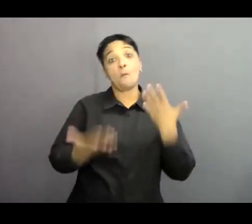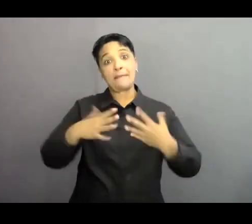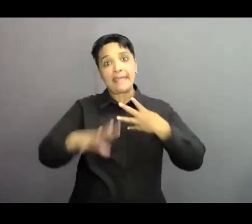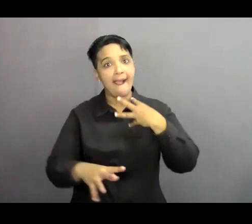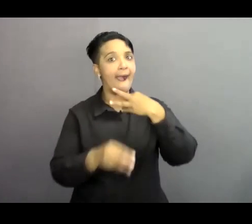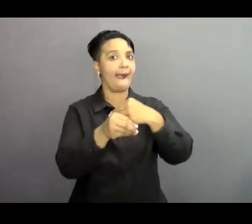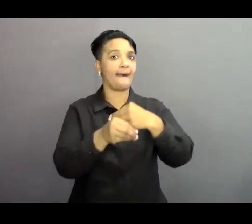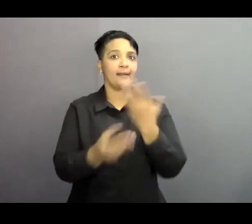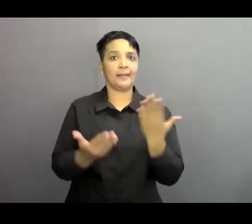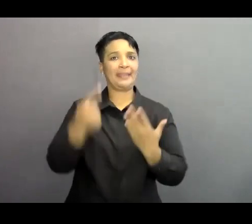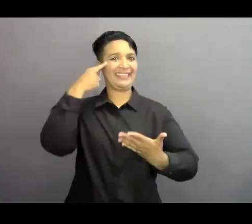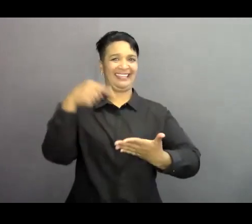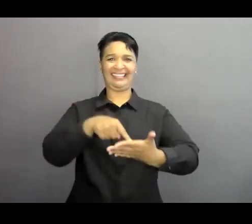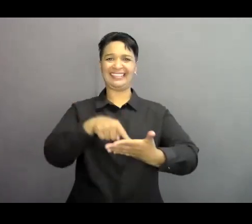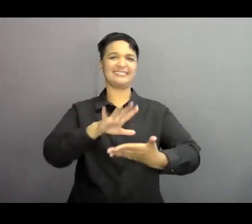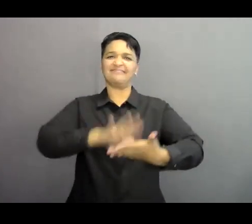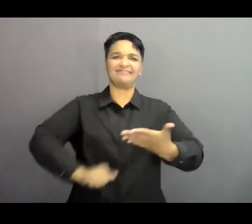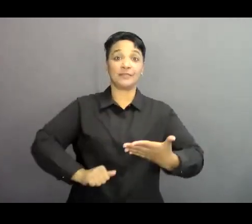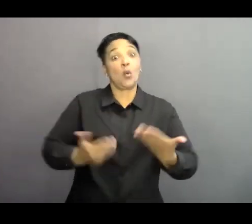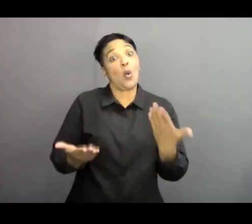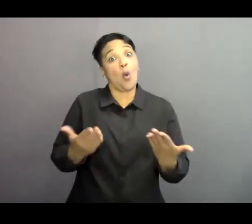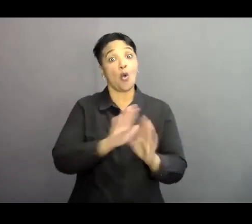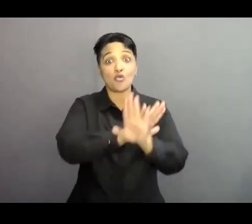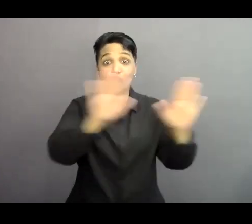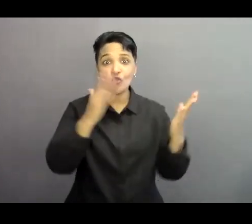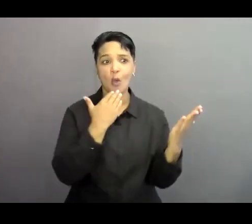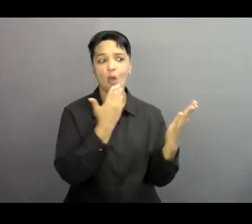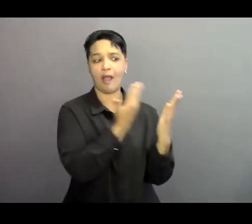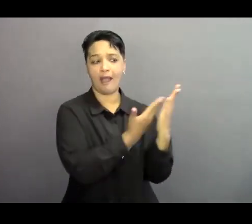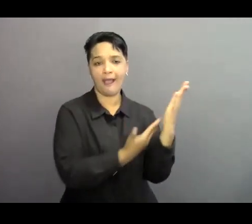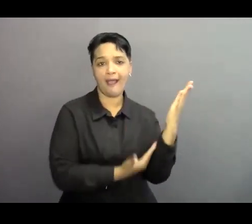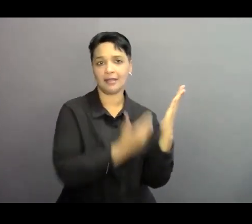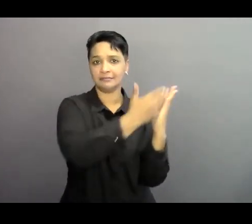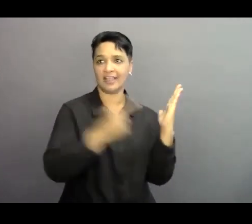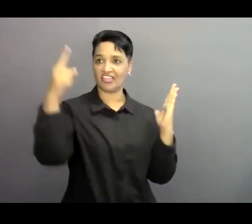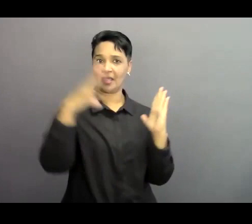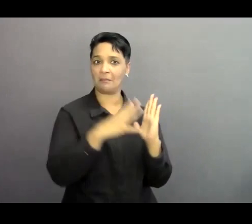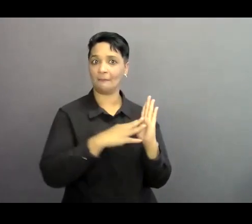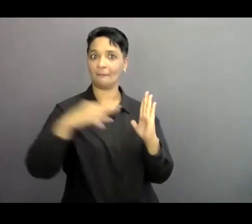the real committee take on board some of the ideas we've presented as it continues to hold dialogues